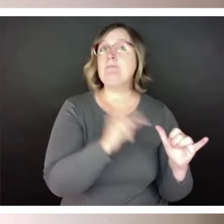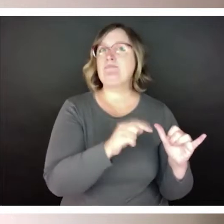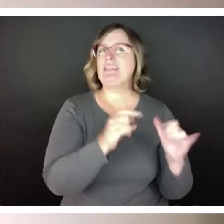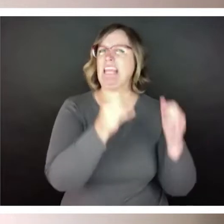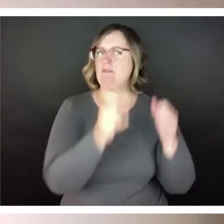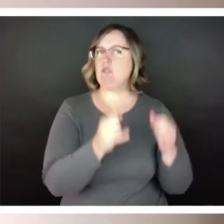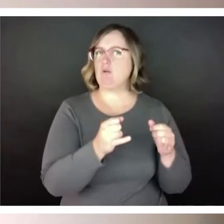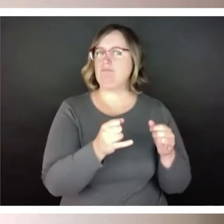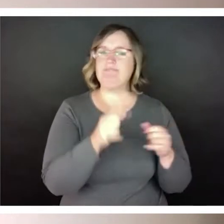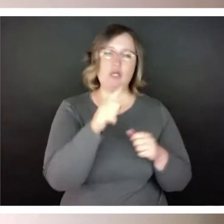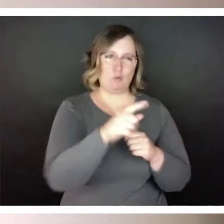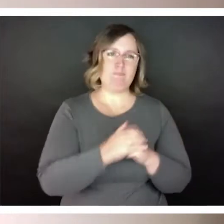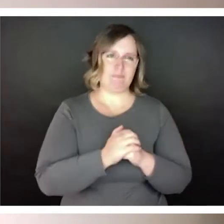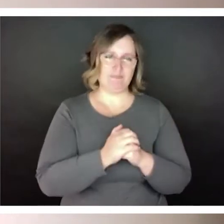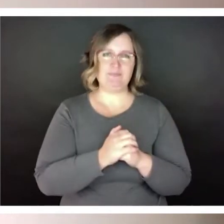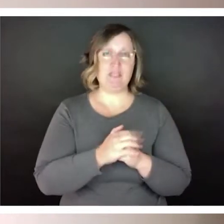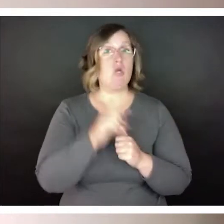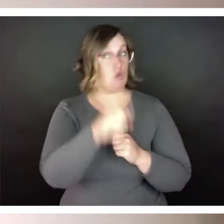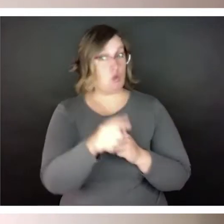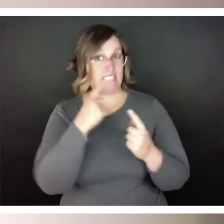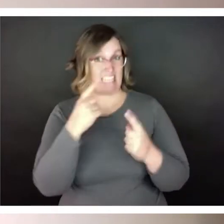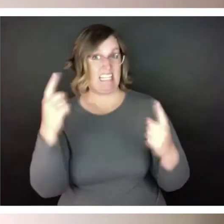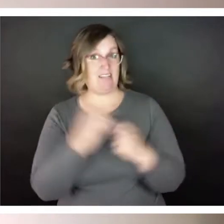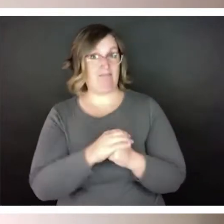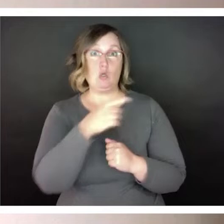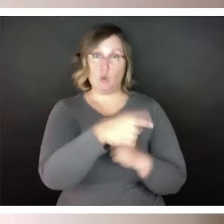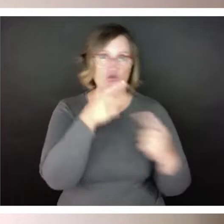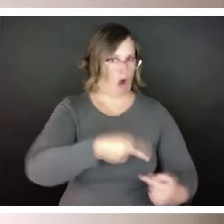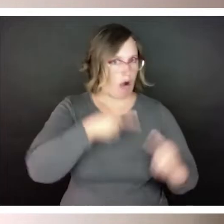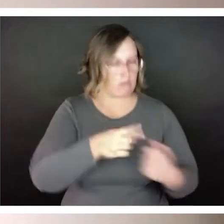You. You succeeded, you struggled, you laughed, you cried